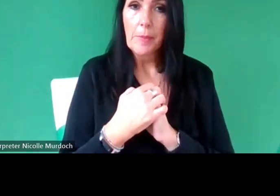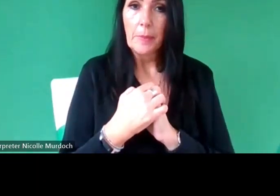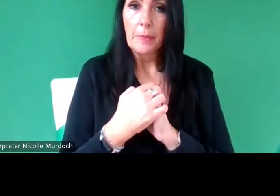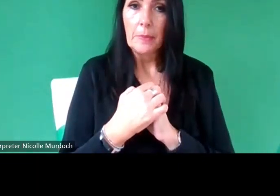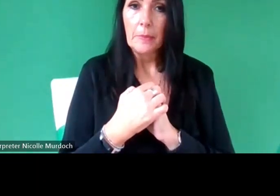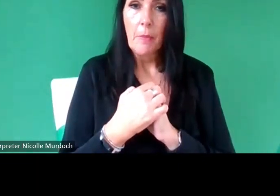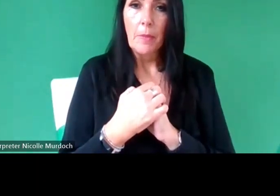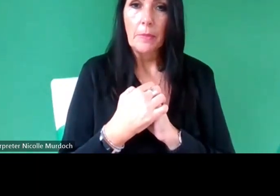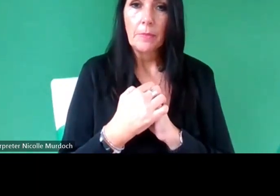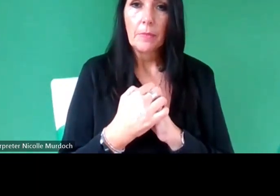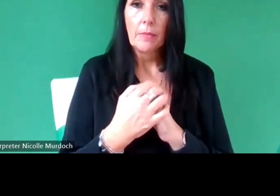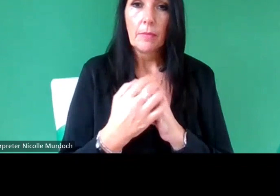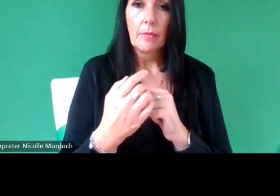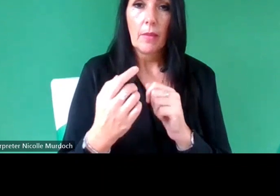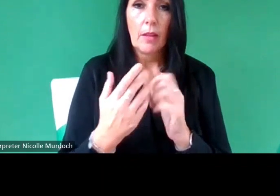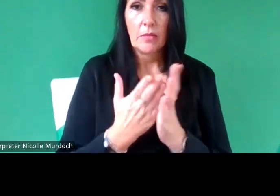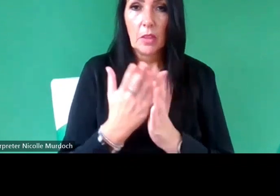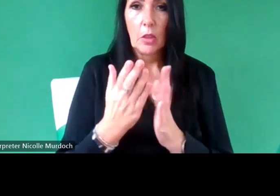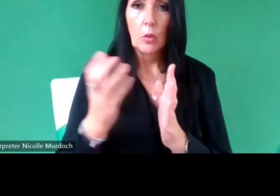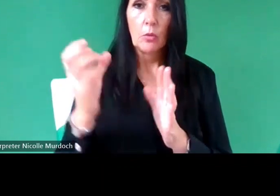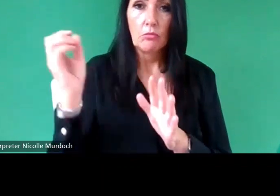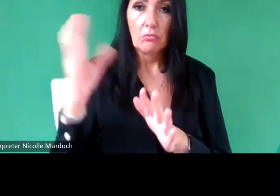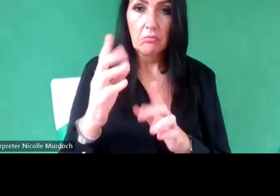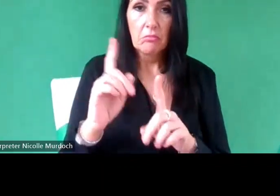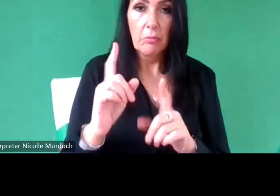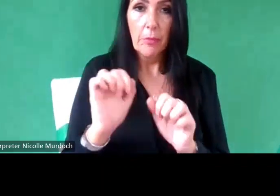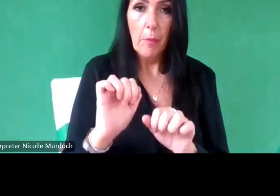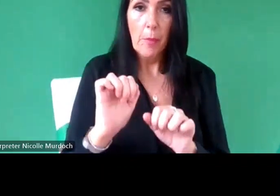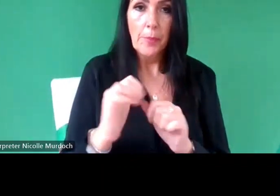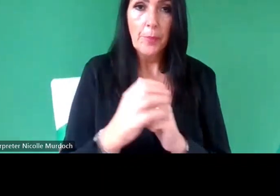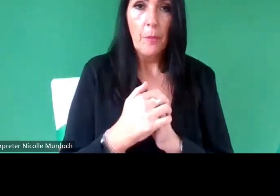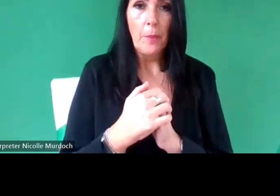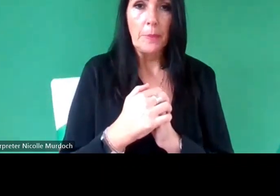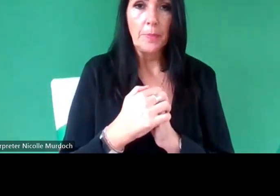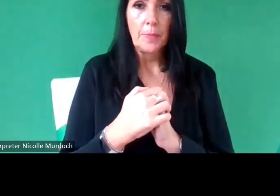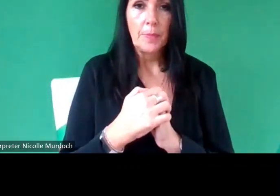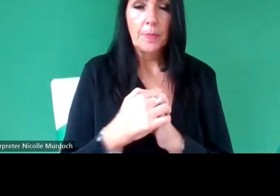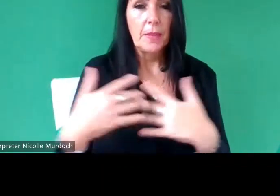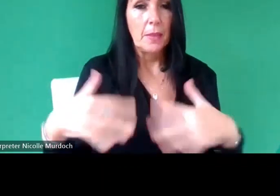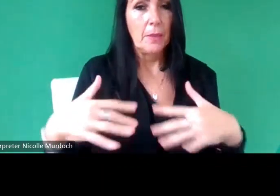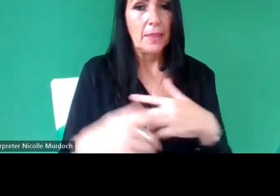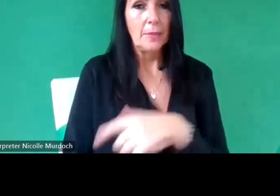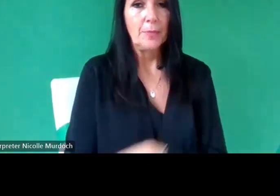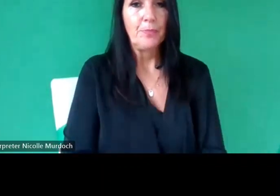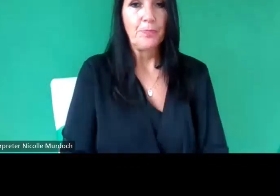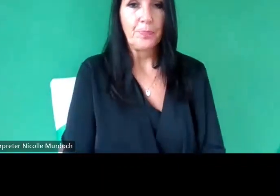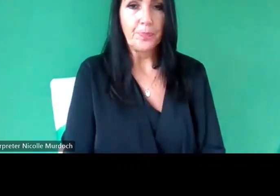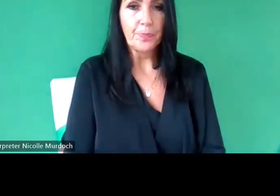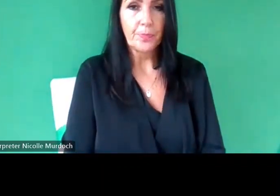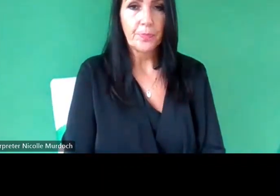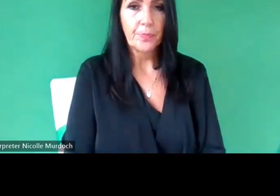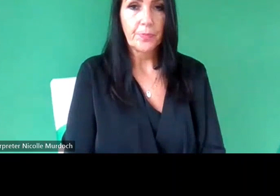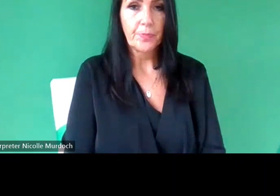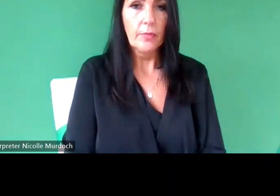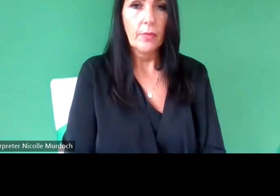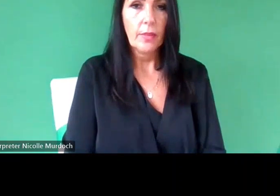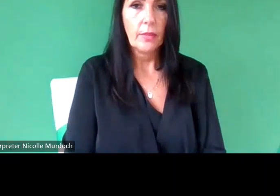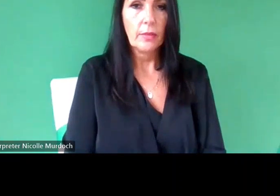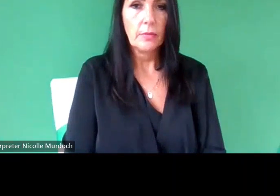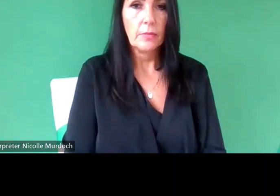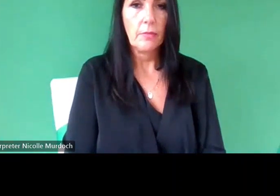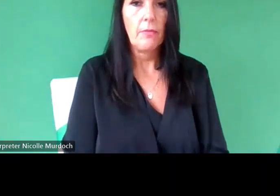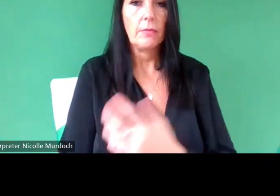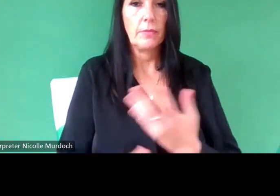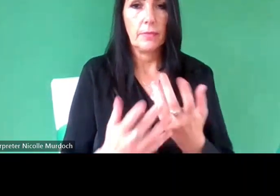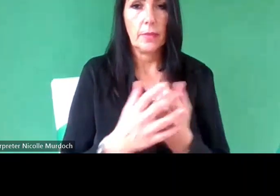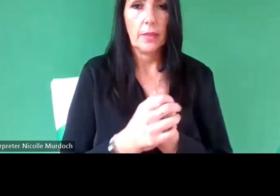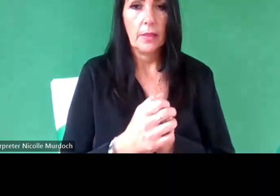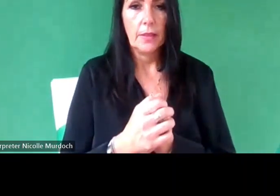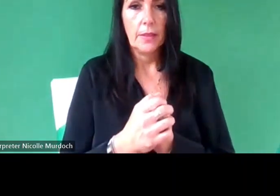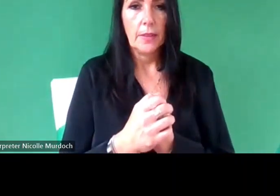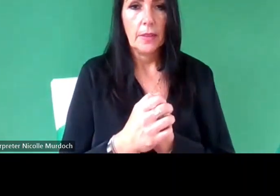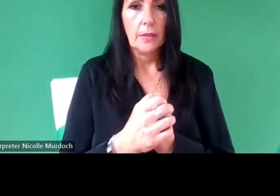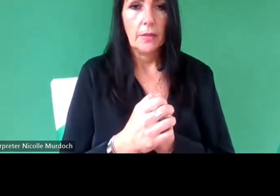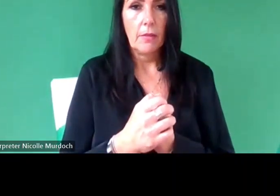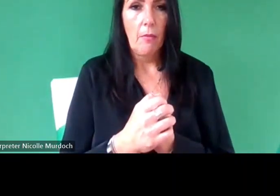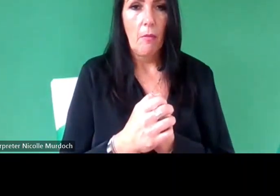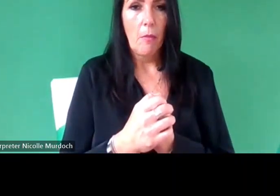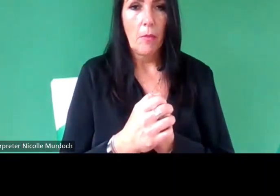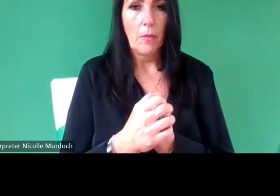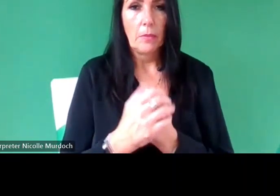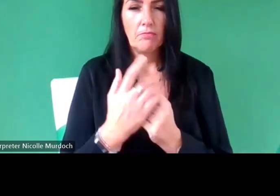through amazing um so um so yeah kind building on that I'm just try figure I'm actually to send this